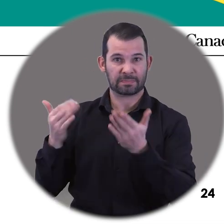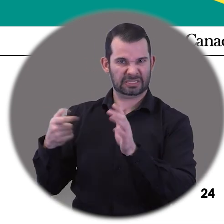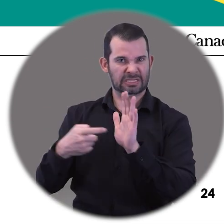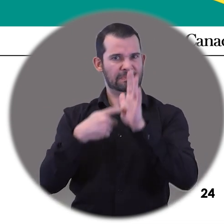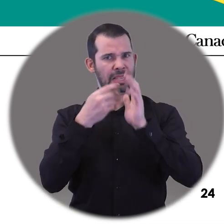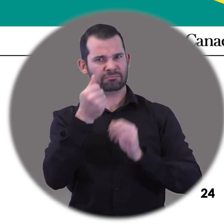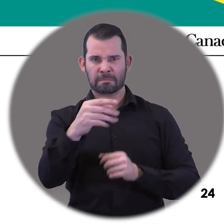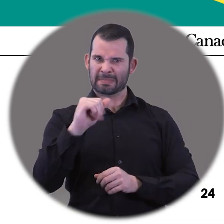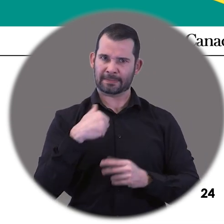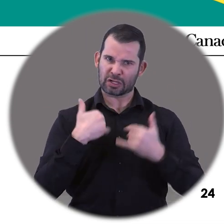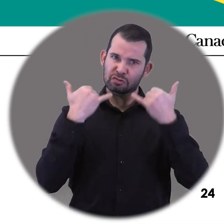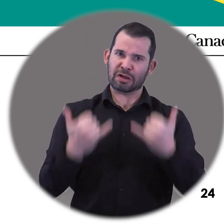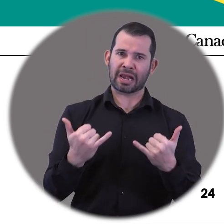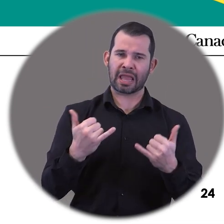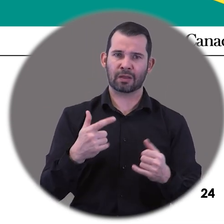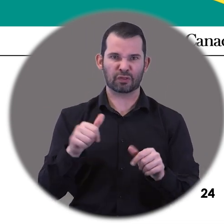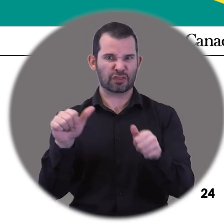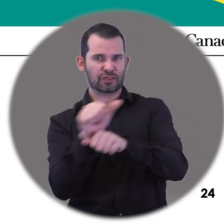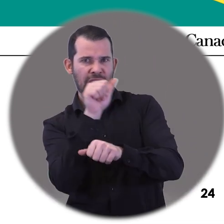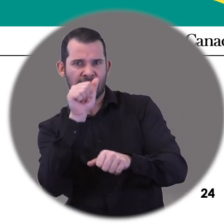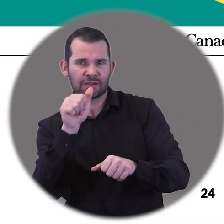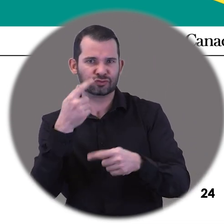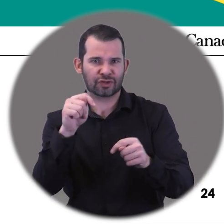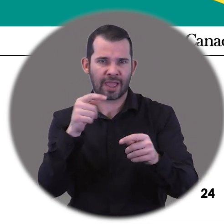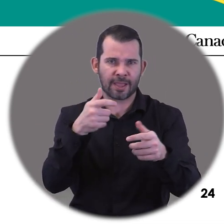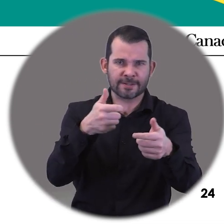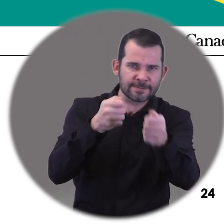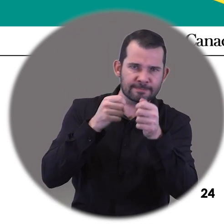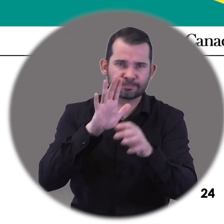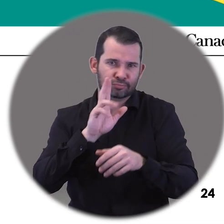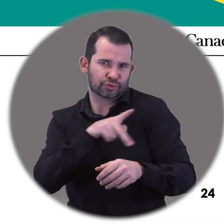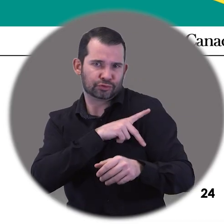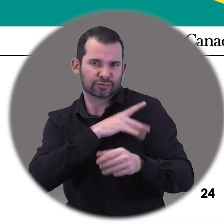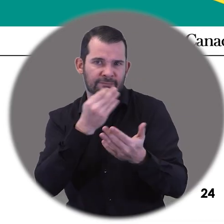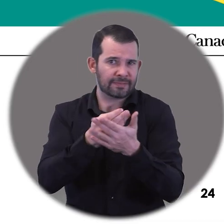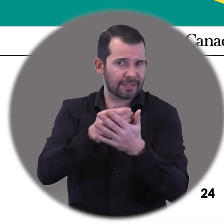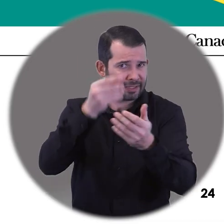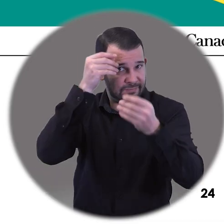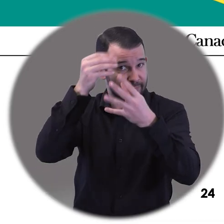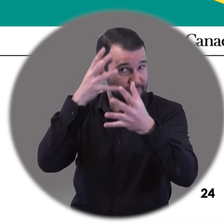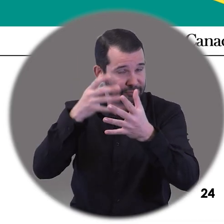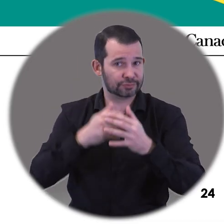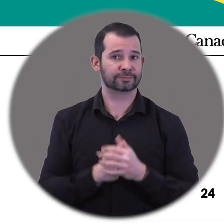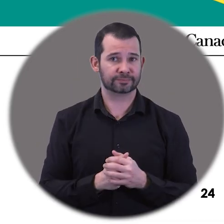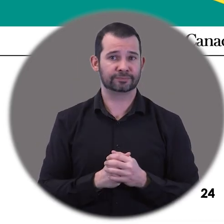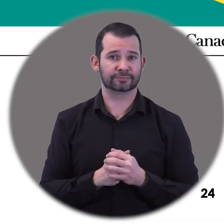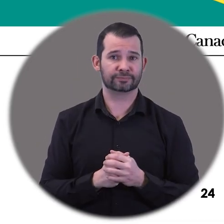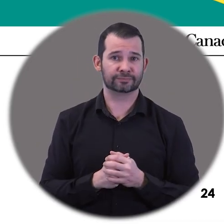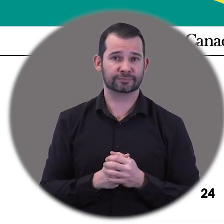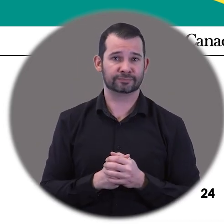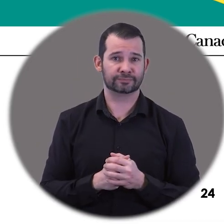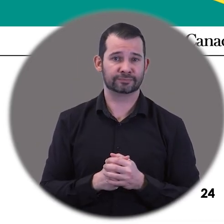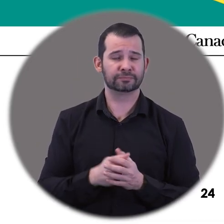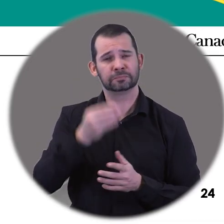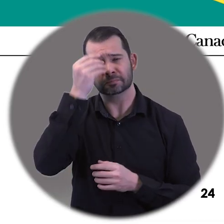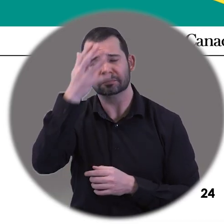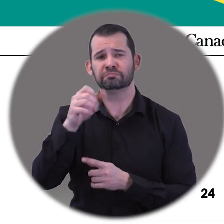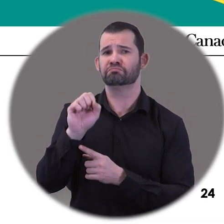They may demand payment right away, threaten you, and try to get your personal and financial information.